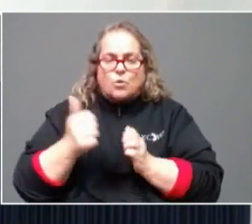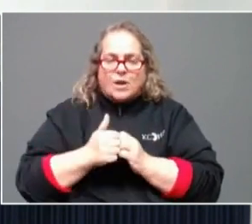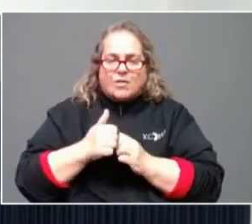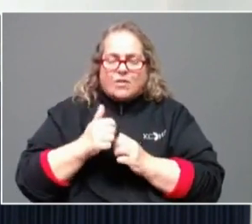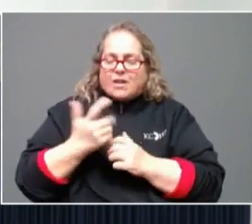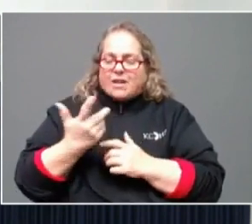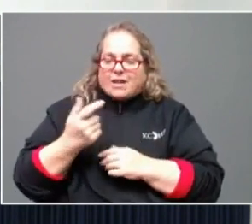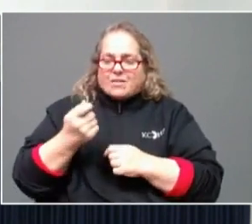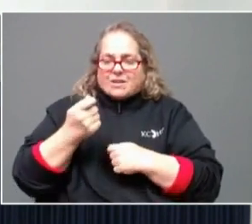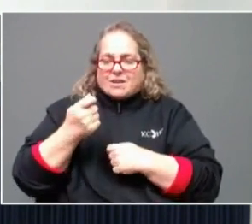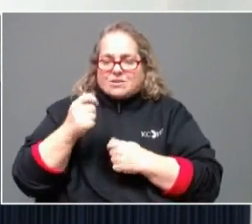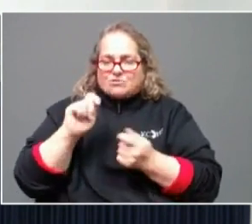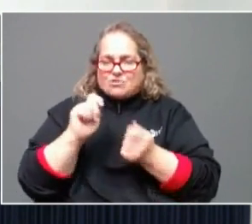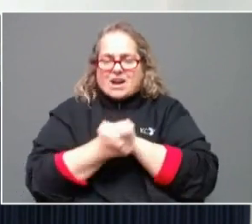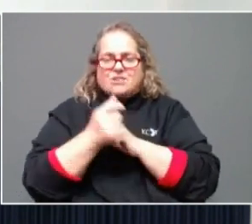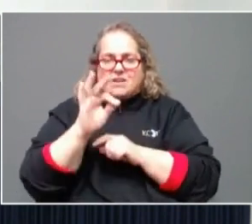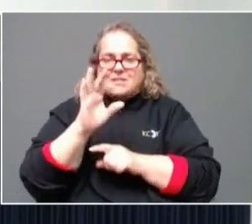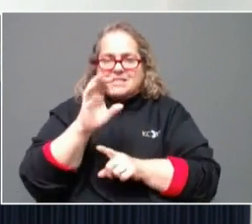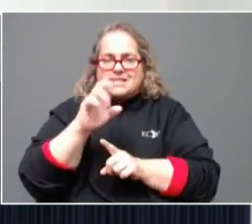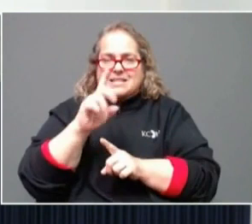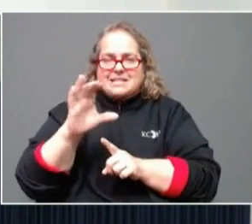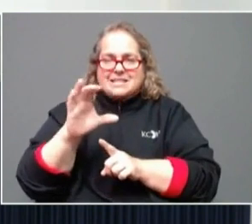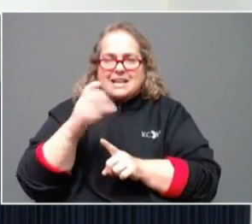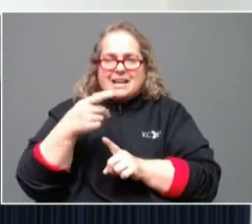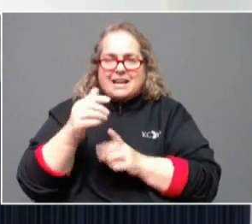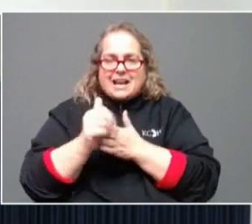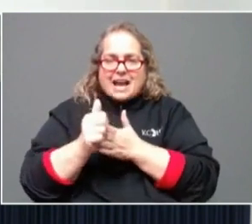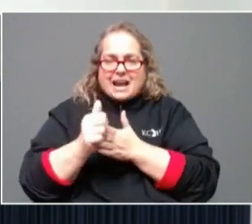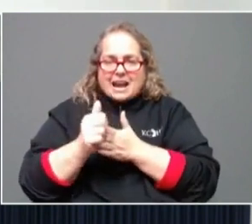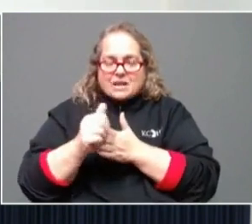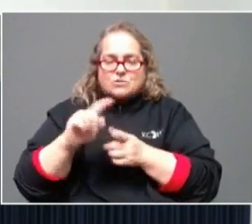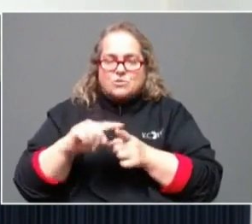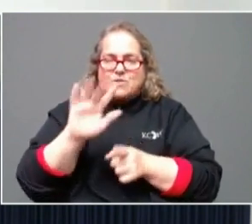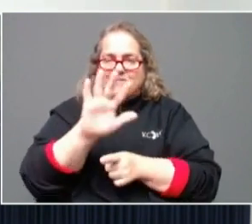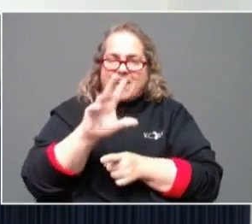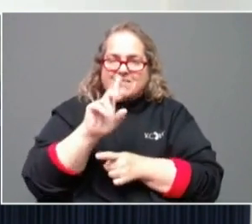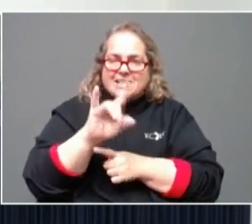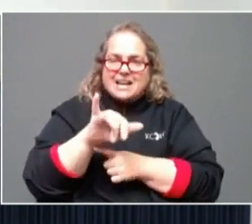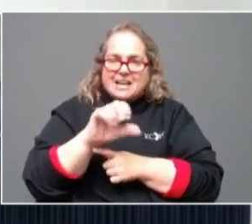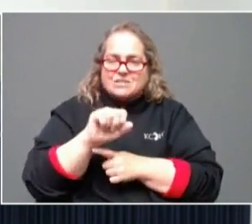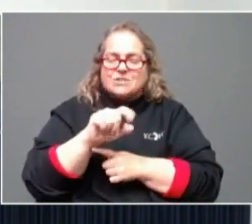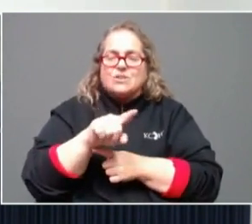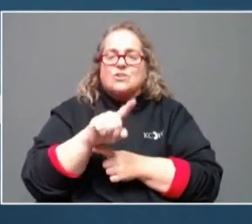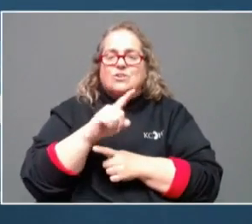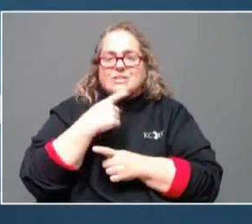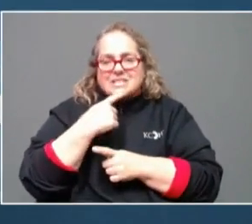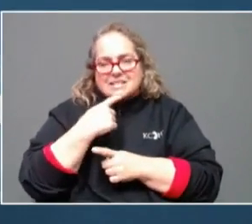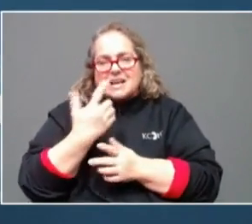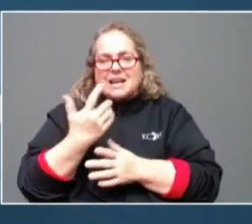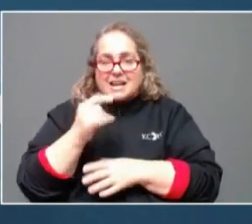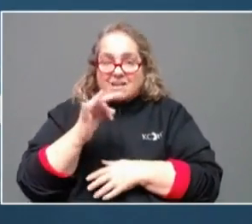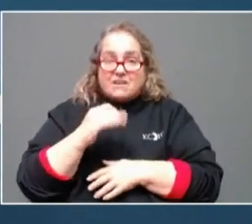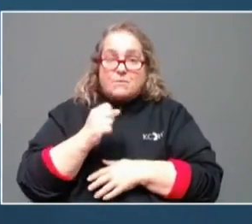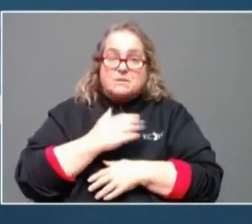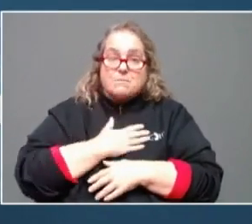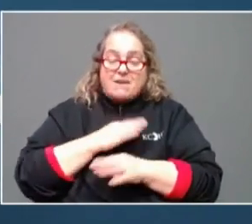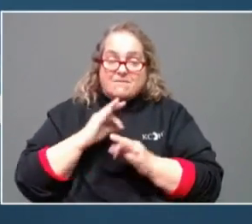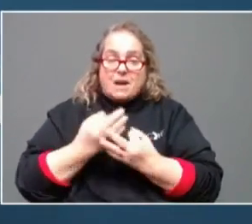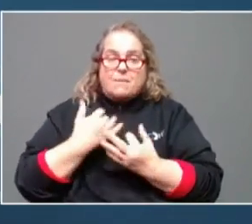period of isolation to five days and you had talked about it. This was your family. You would want to wait for 10 days now that this has hit close to